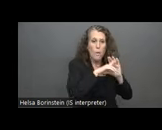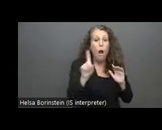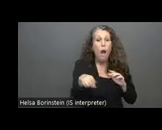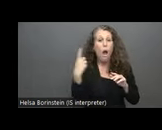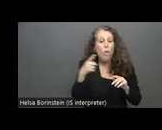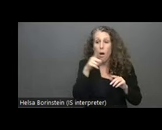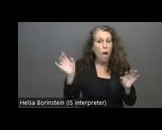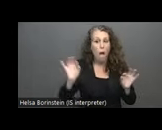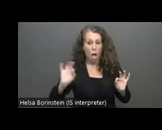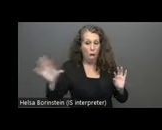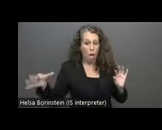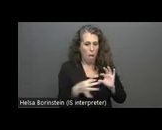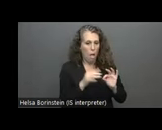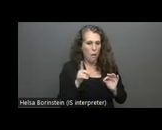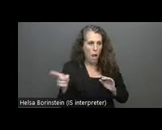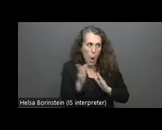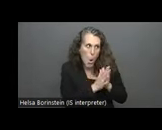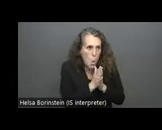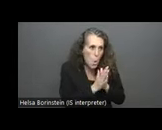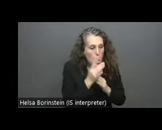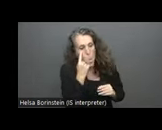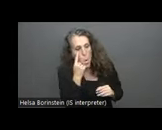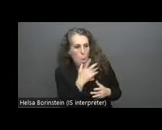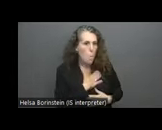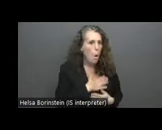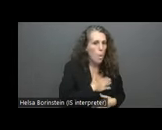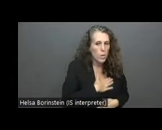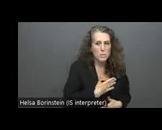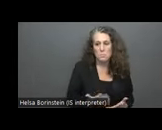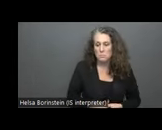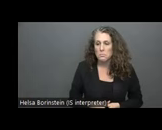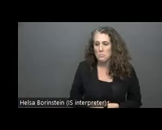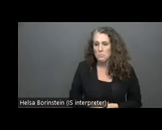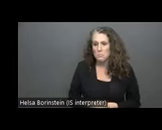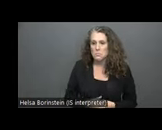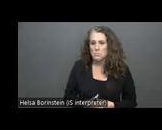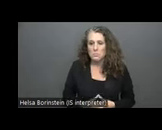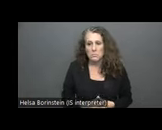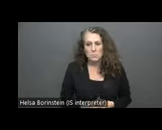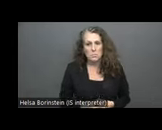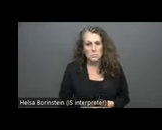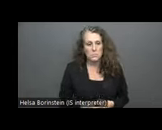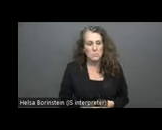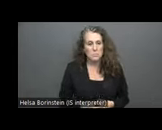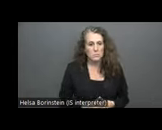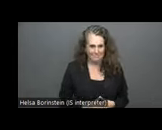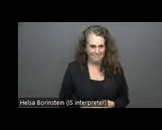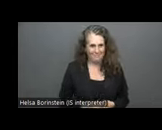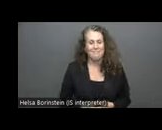14:56:02 This will show me some news I won't do any for the country. The Constitutional